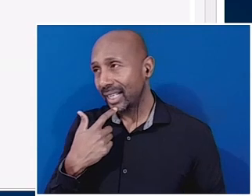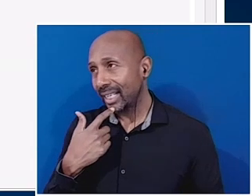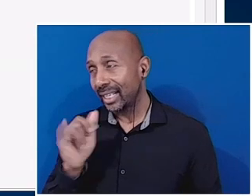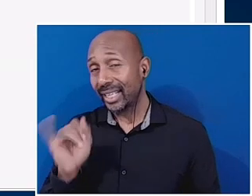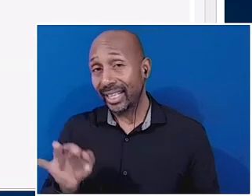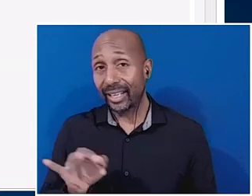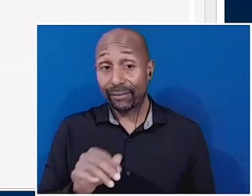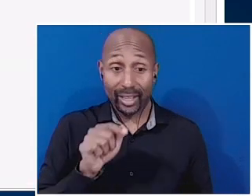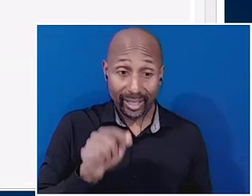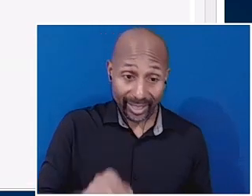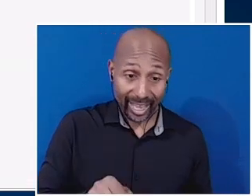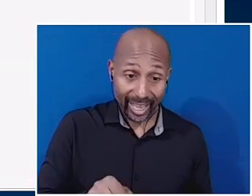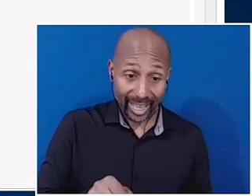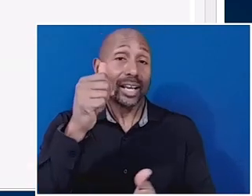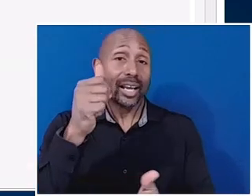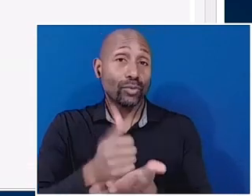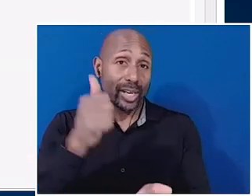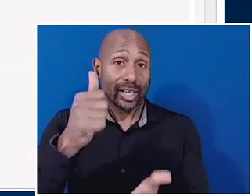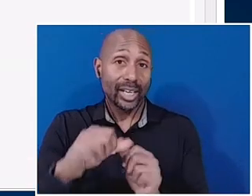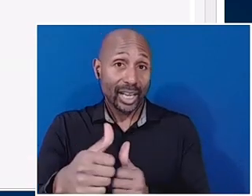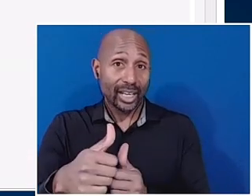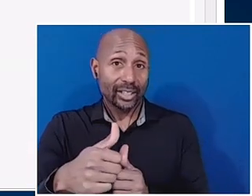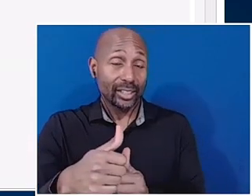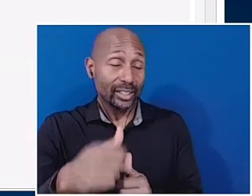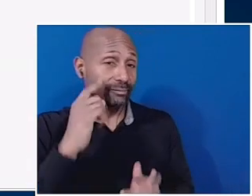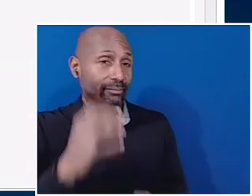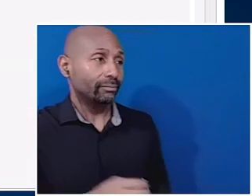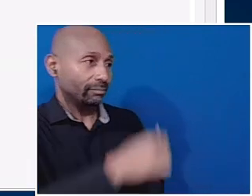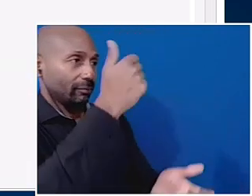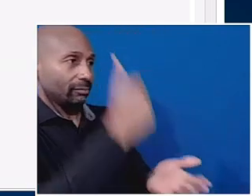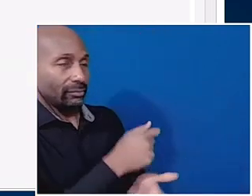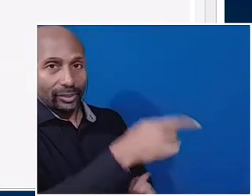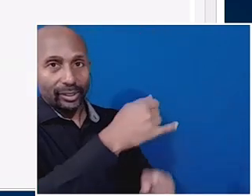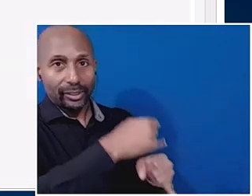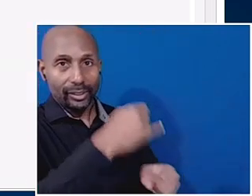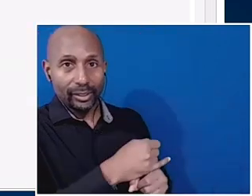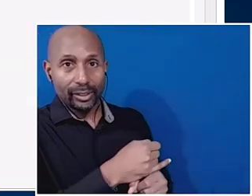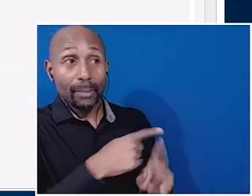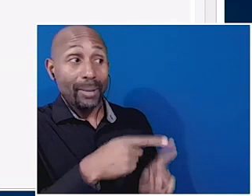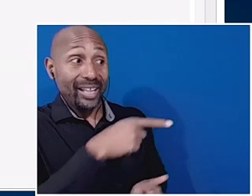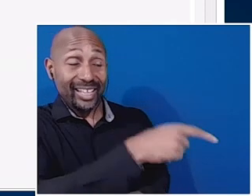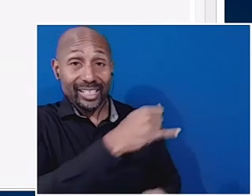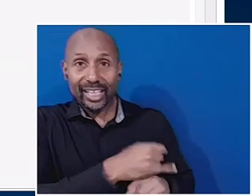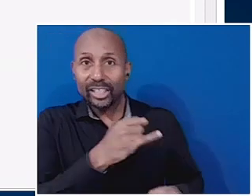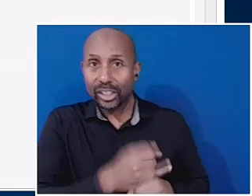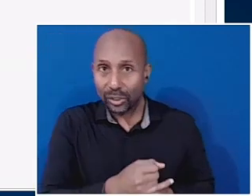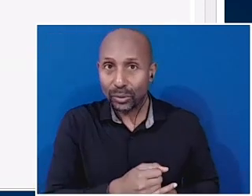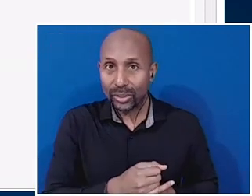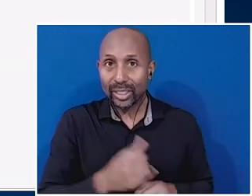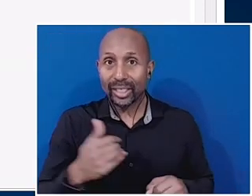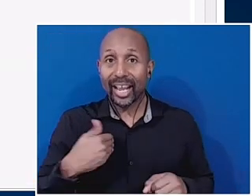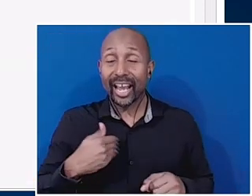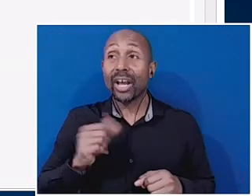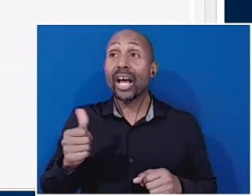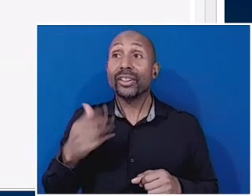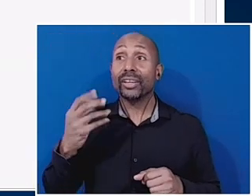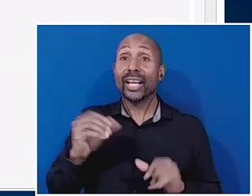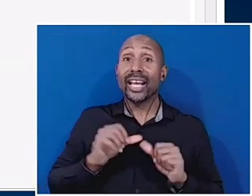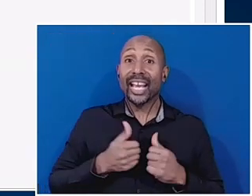accredits an institution that is the subject of an adverse action by another agency, they can accredit that institution